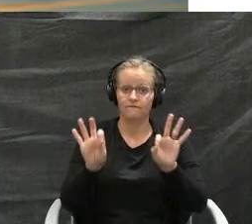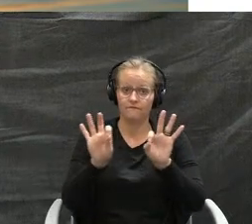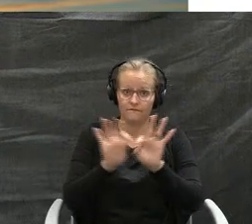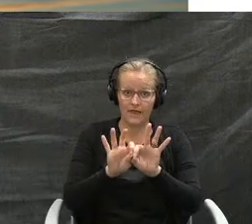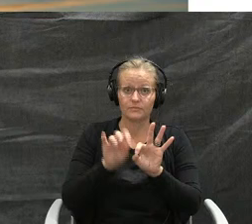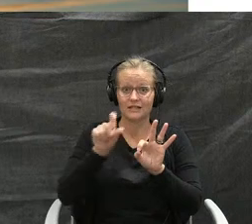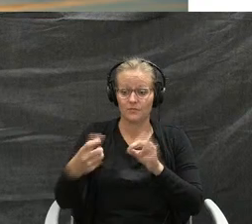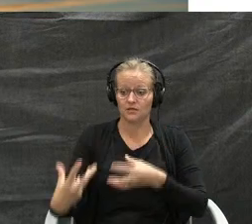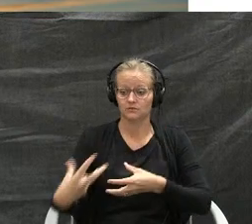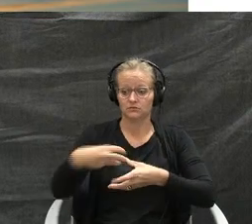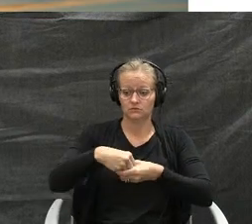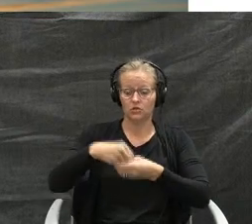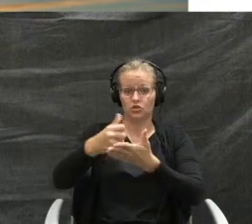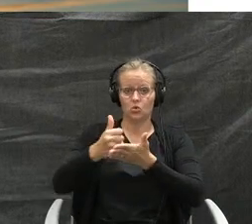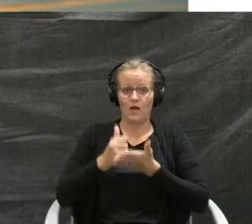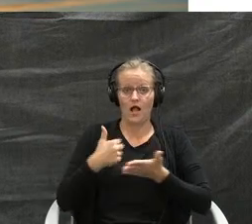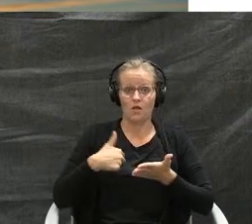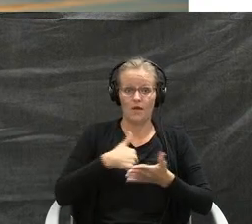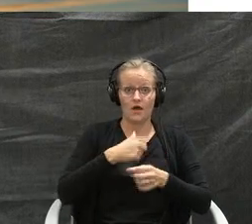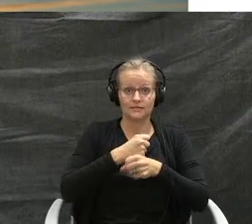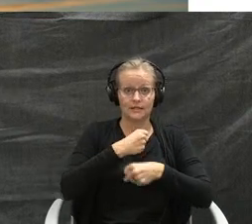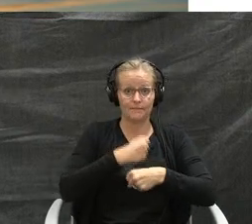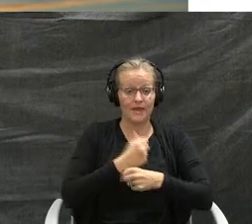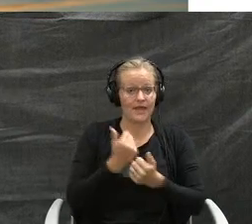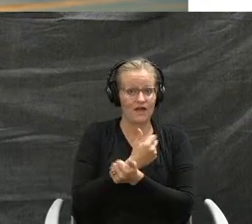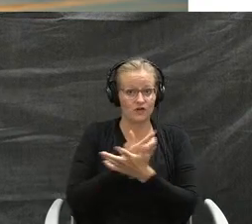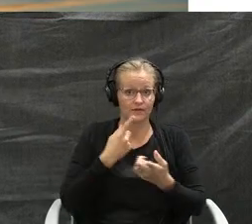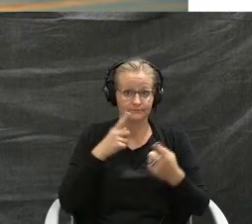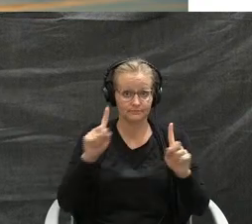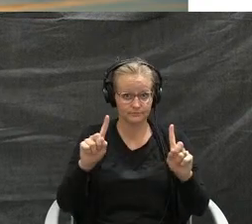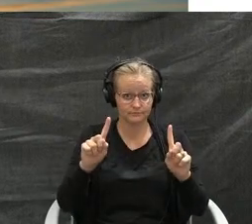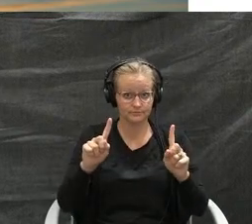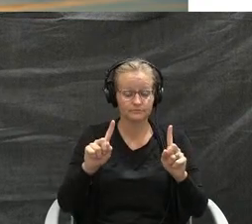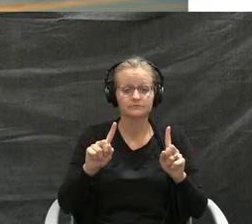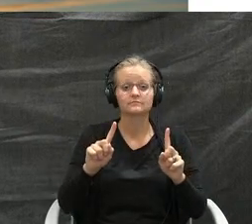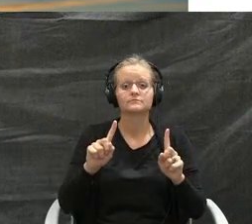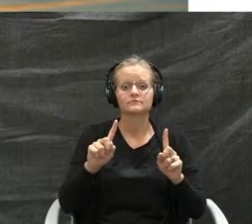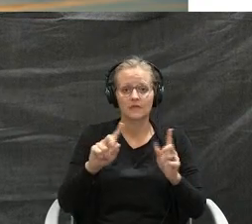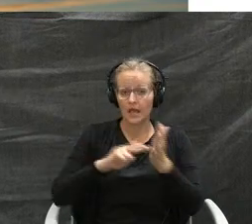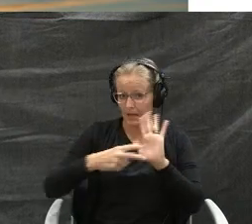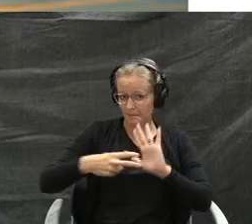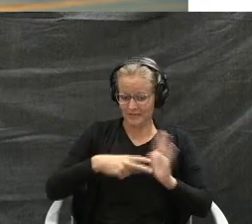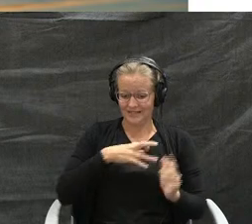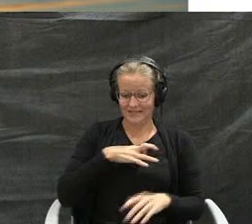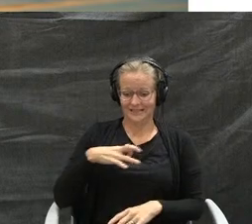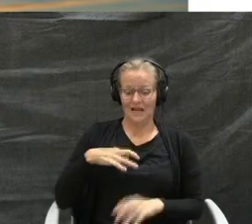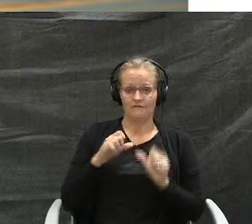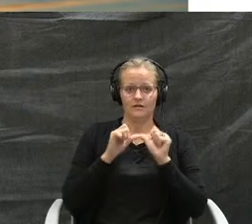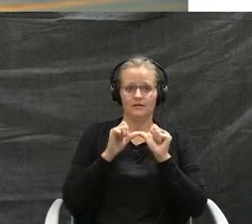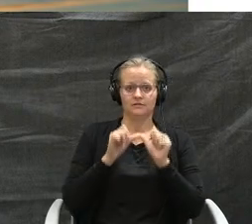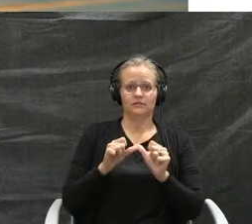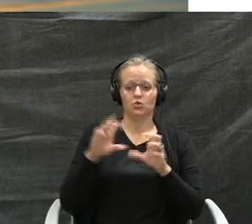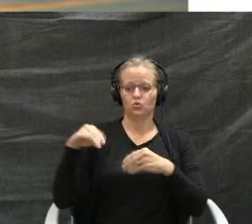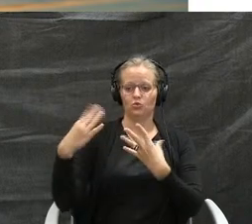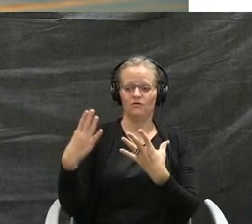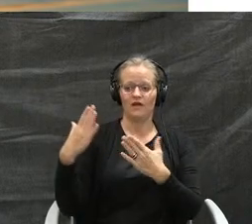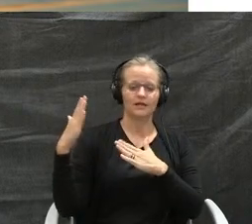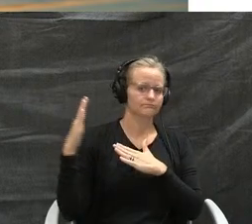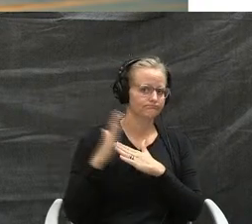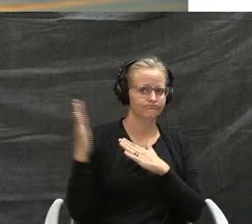us make this happen, and to make that happen, staff will continue to provide high quality instruction that meets the needs